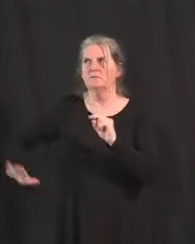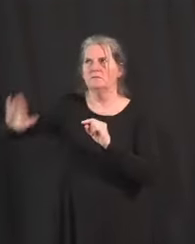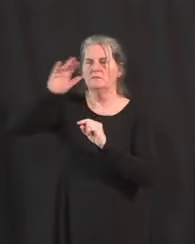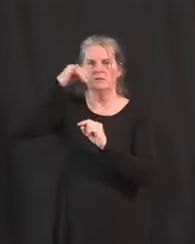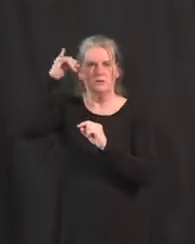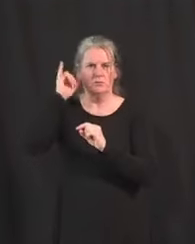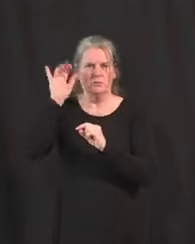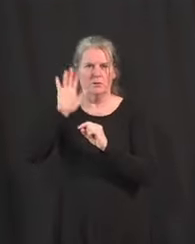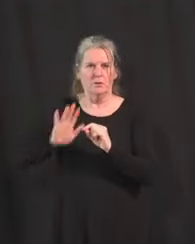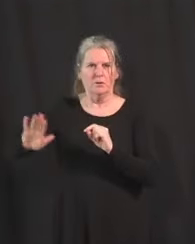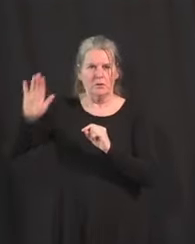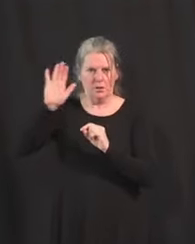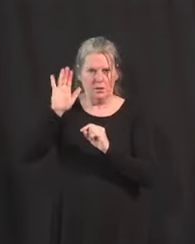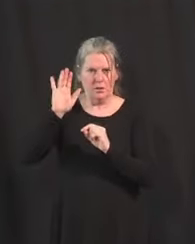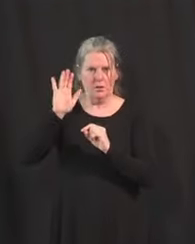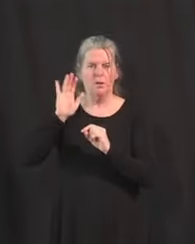CRITERIA BUT LOOKING ALONG THE